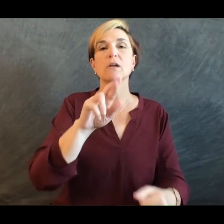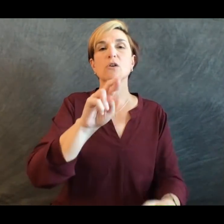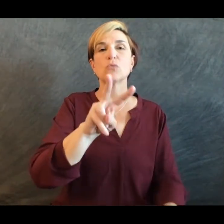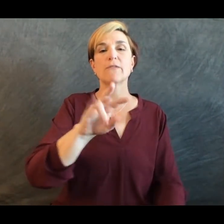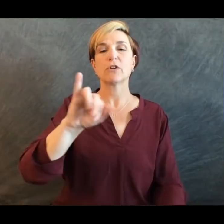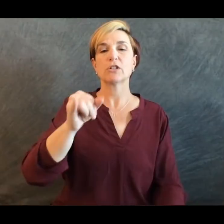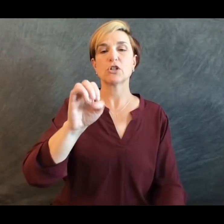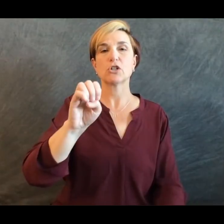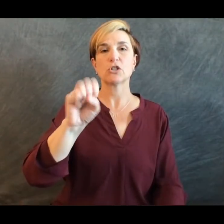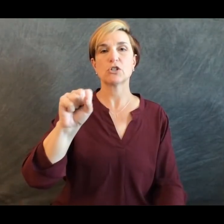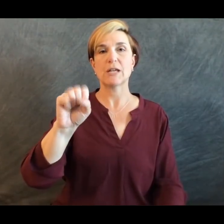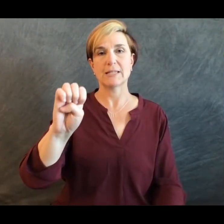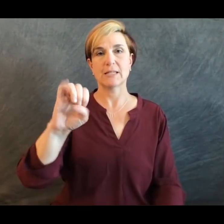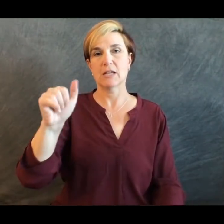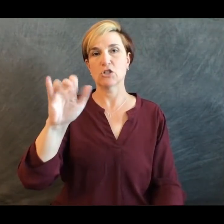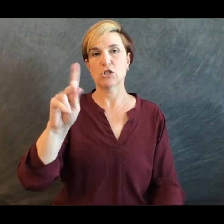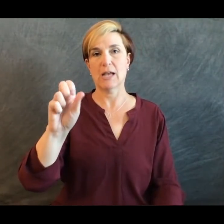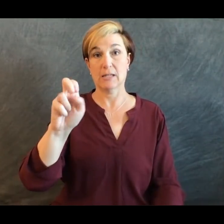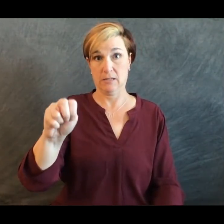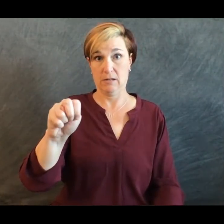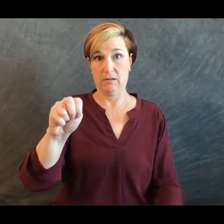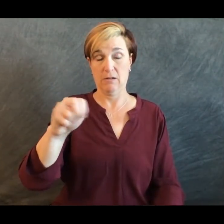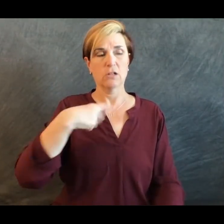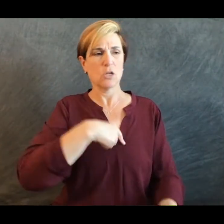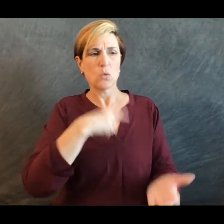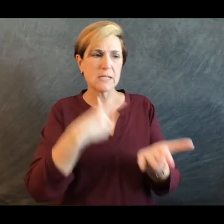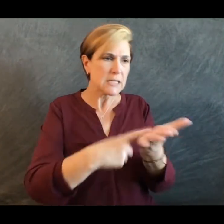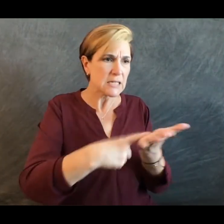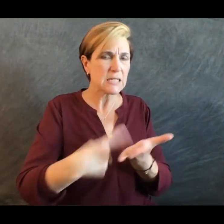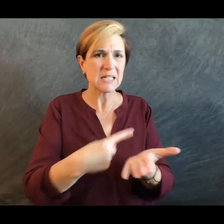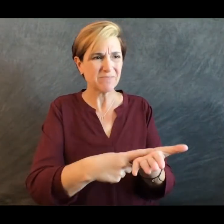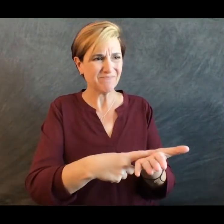alarming trends were observing regarding the impact of kovat 19 on communities of